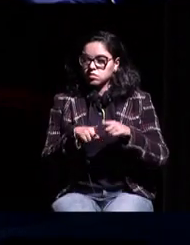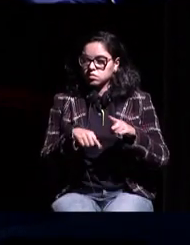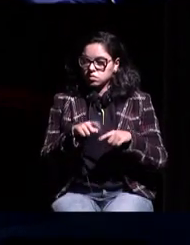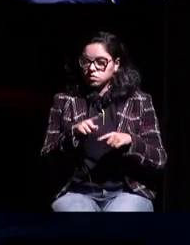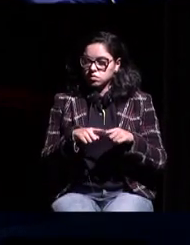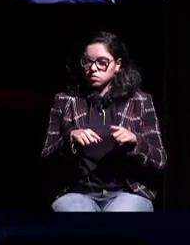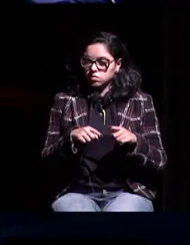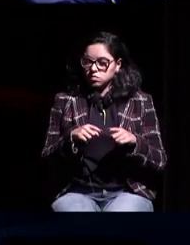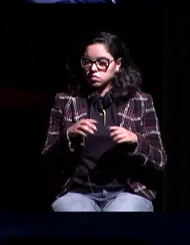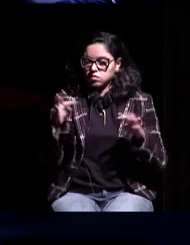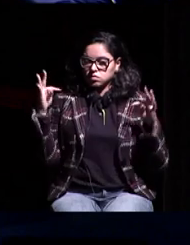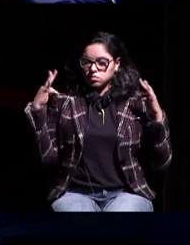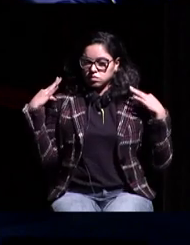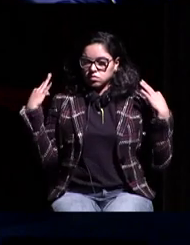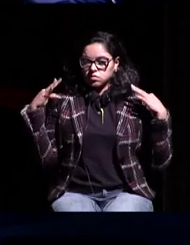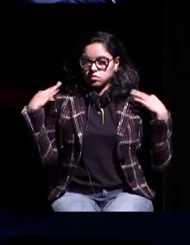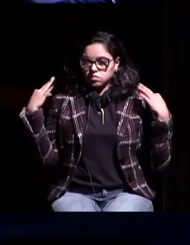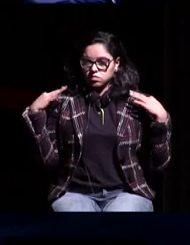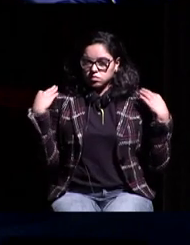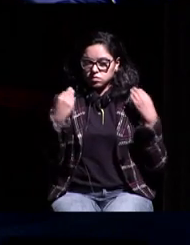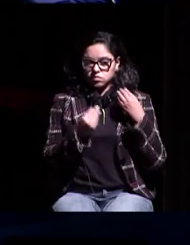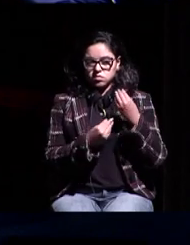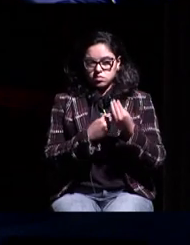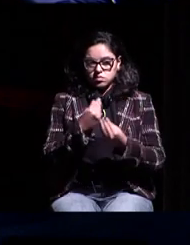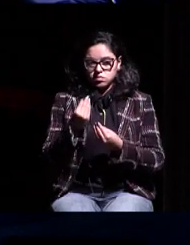a tourism that is asymmetrical and marked by the encounter